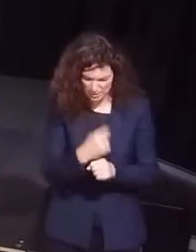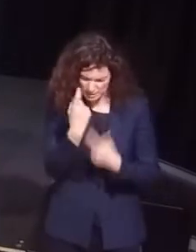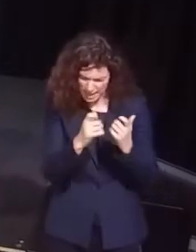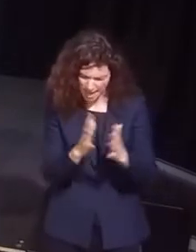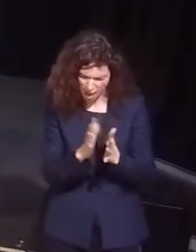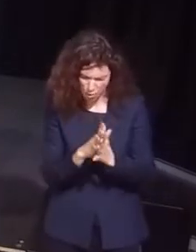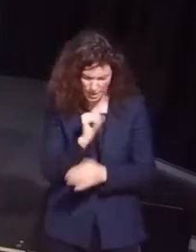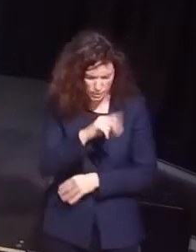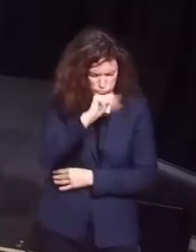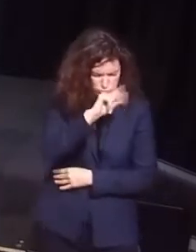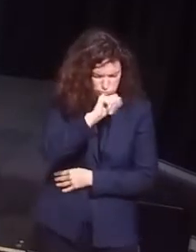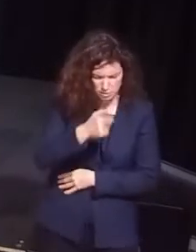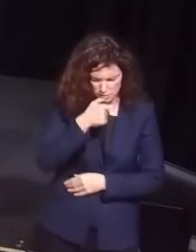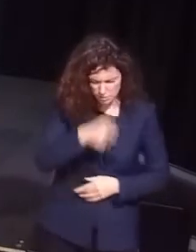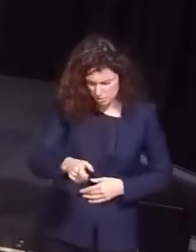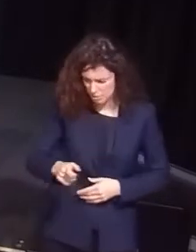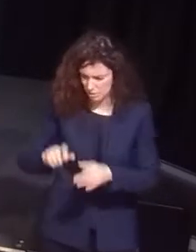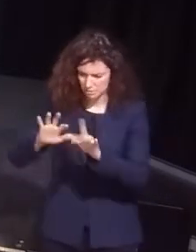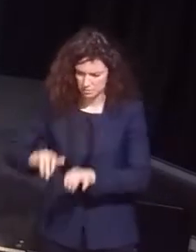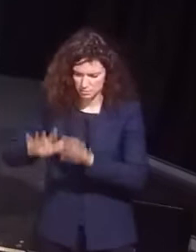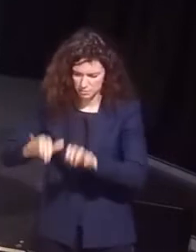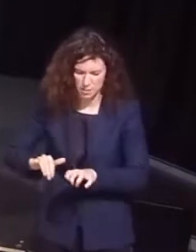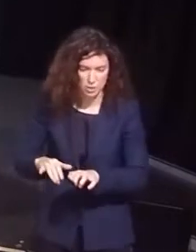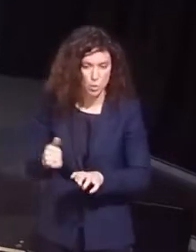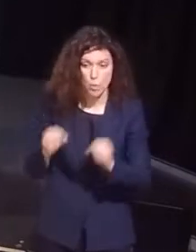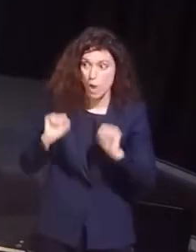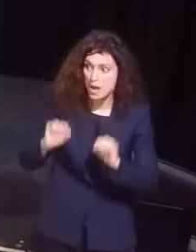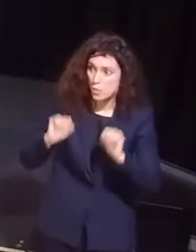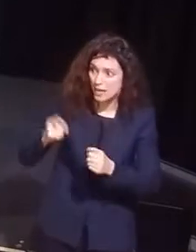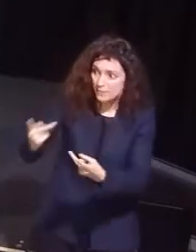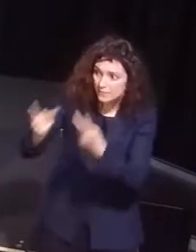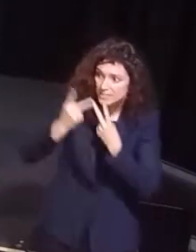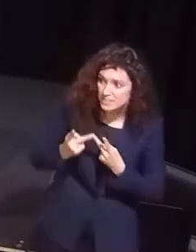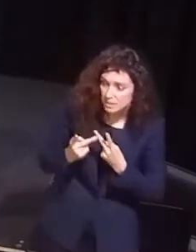rather than relying upon the sporadic help of visitors and ever busy hospital staff.